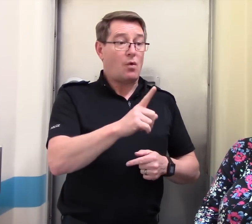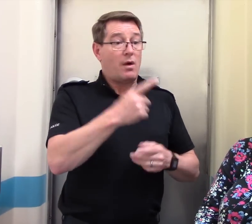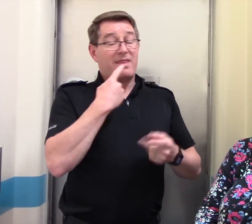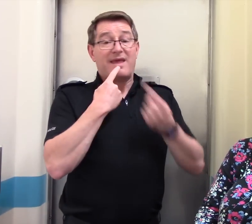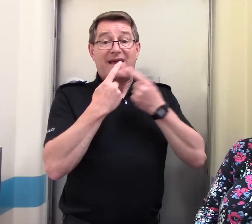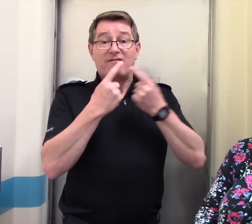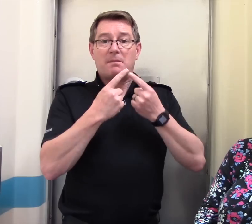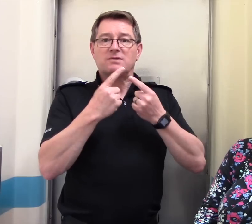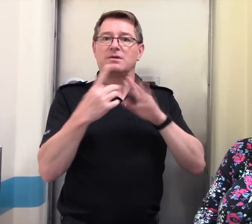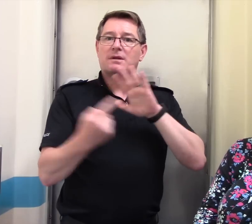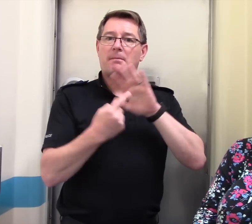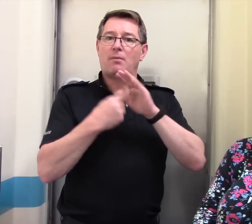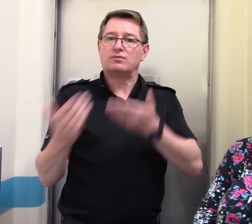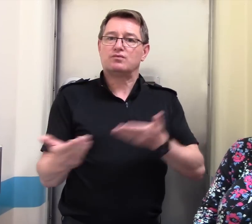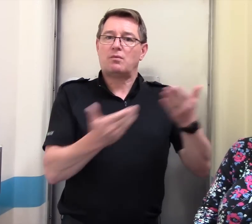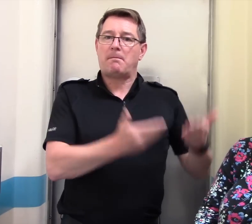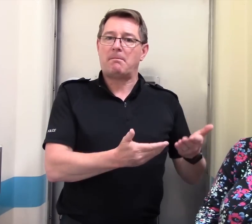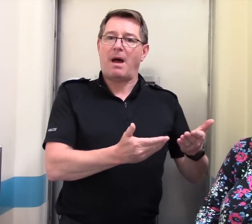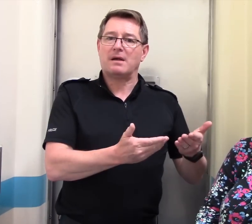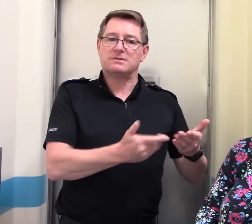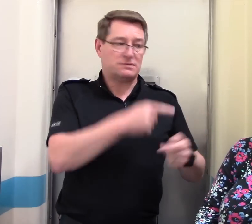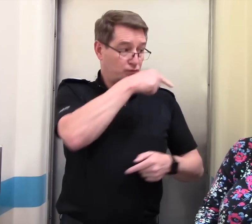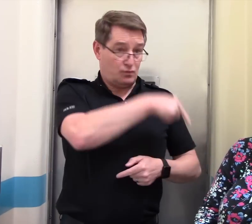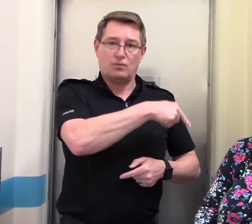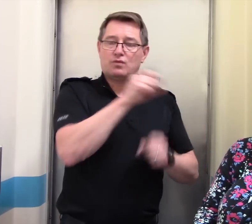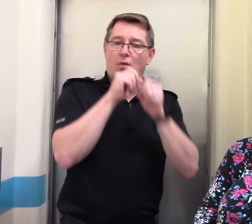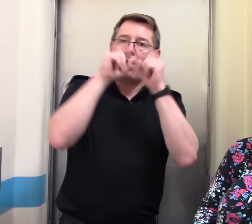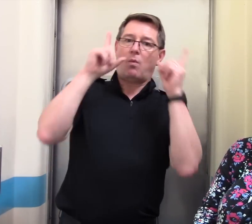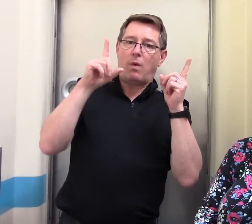It's important to give you the information